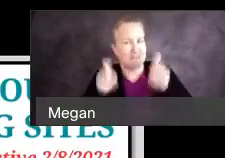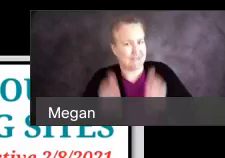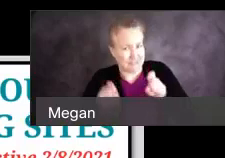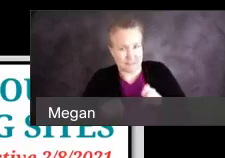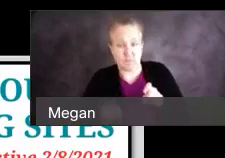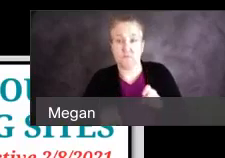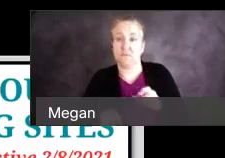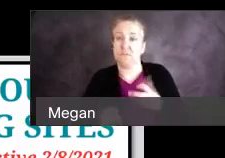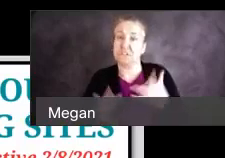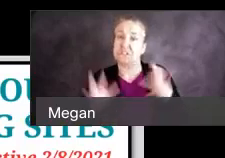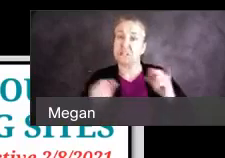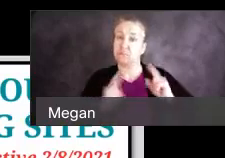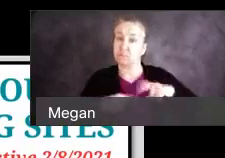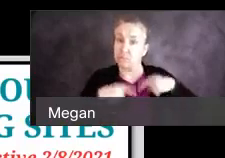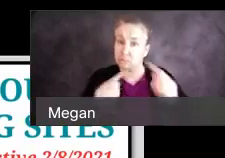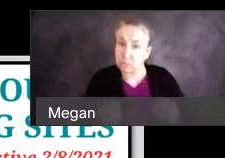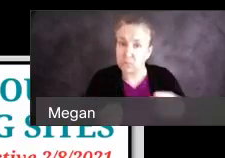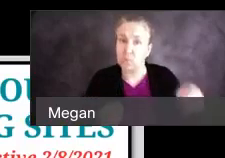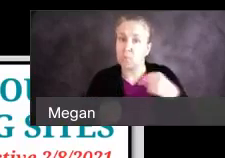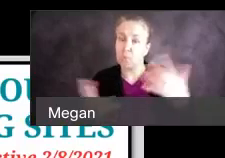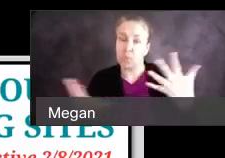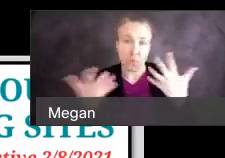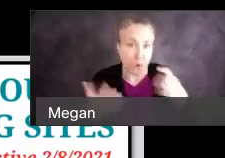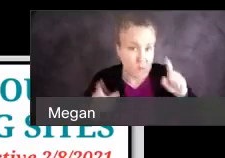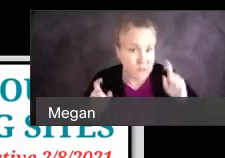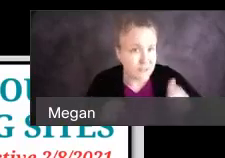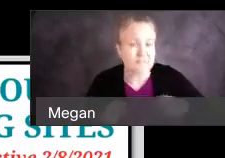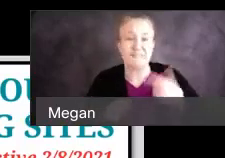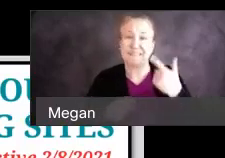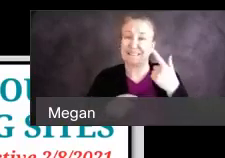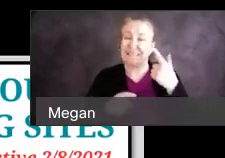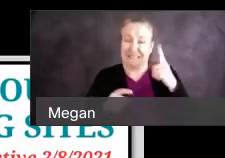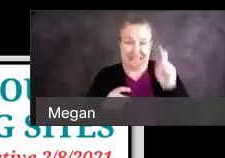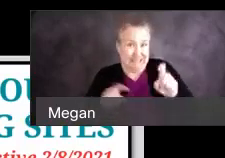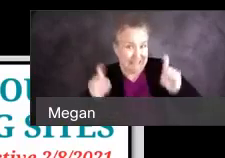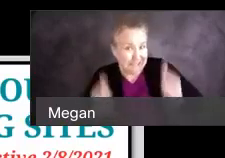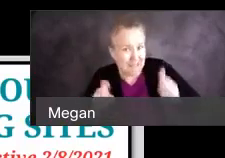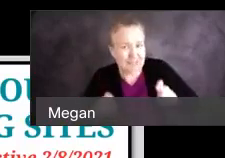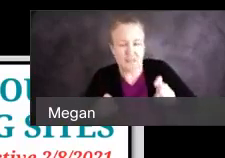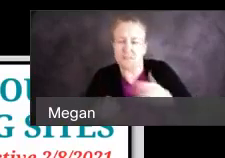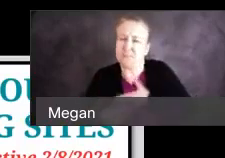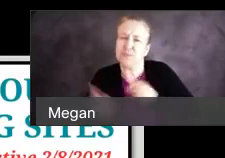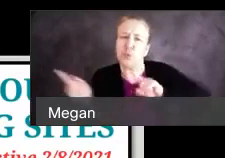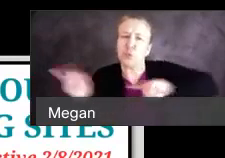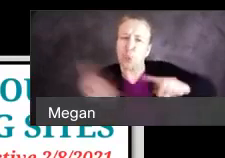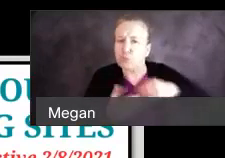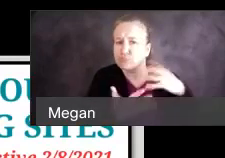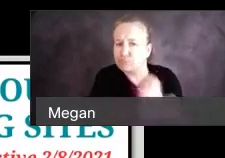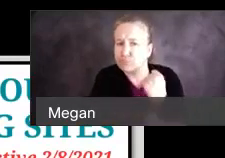I want to urge anyone who wants or needs to be tested to please get tested. Our sites are open